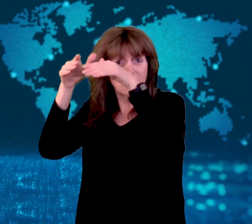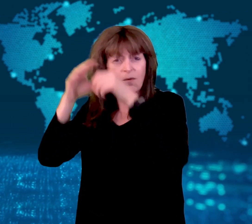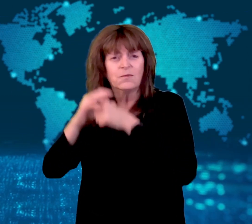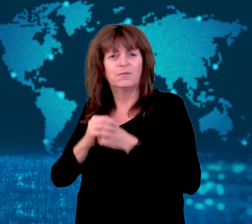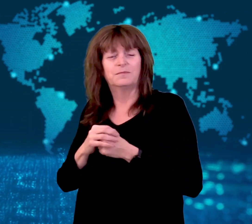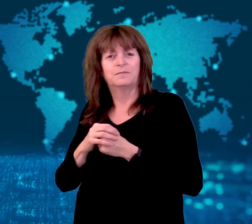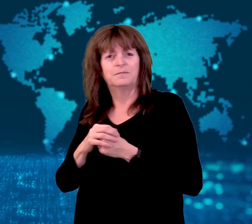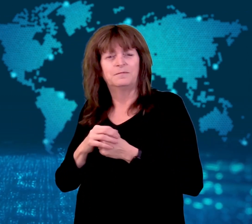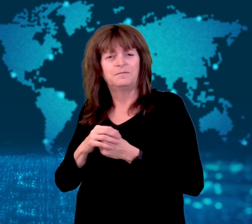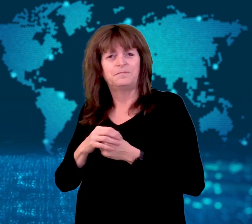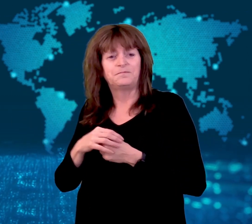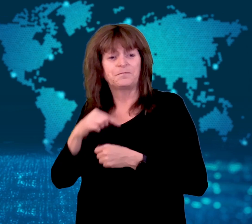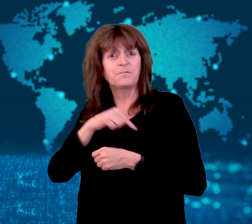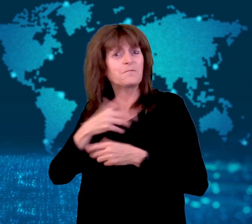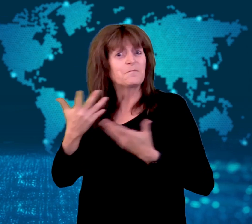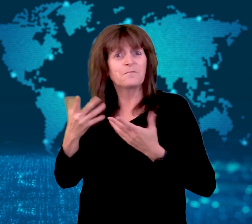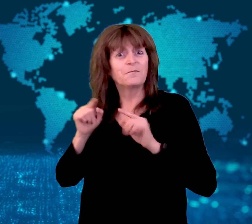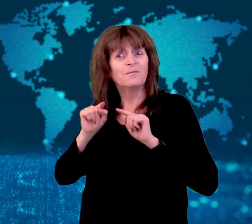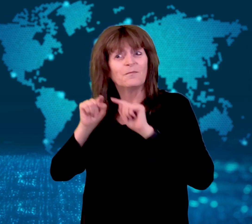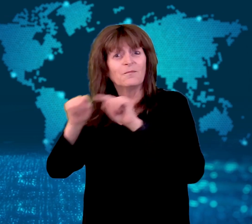at the volcano.